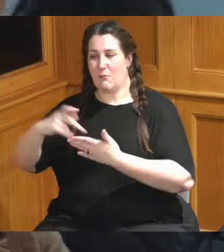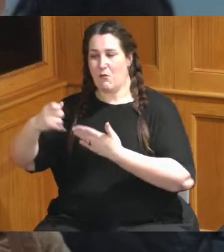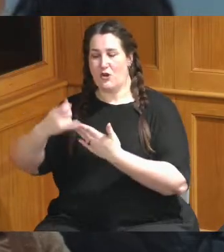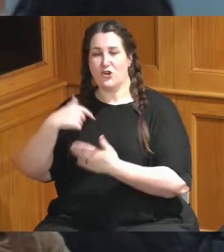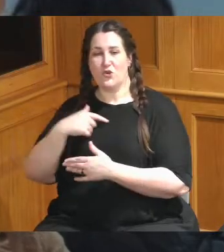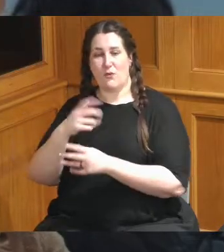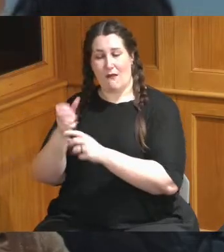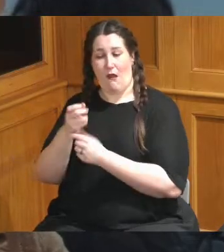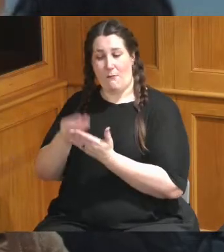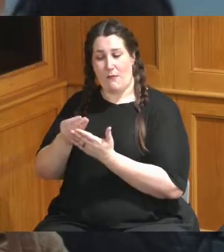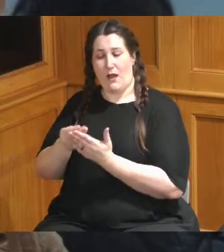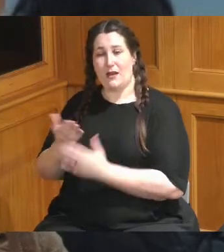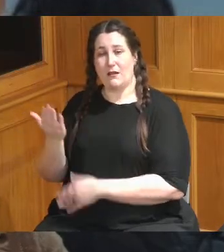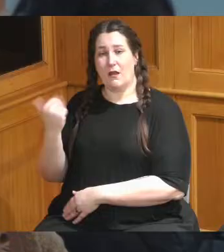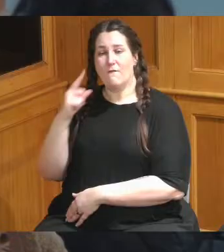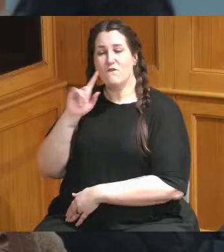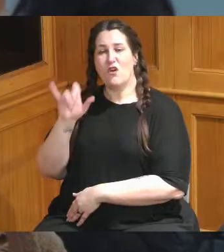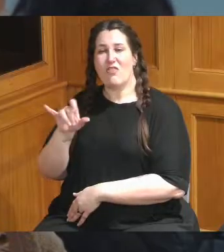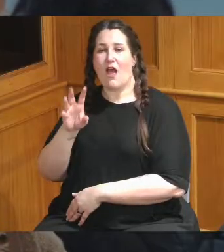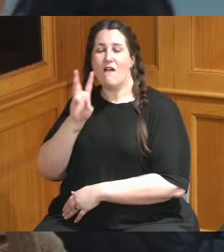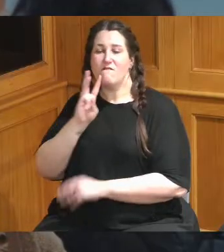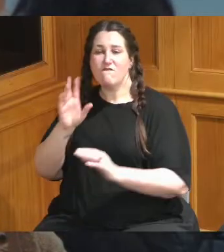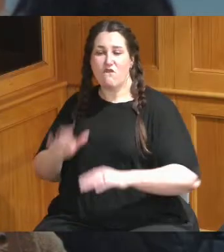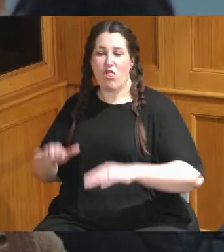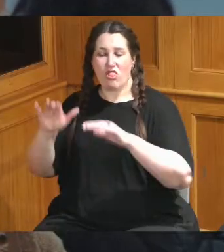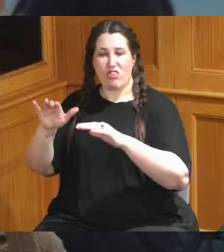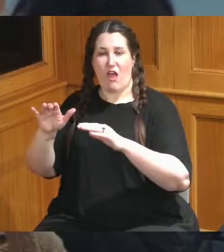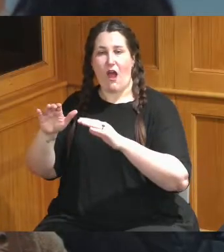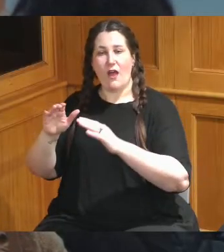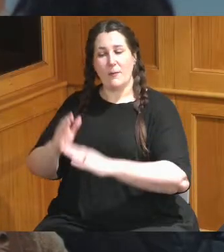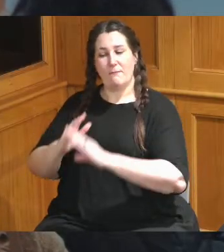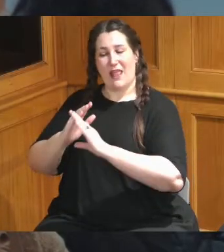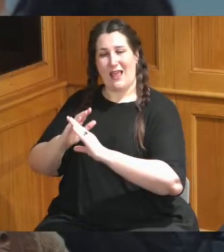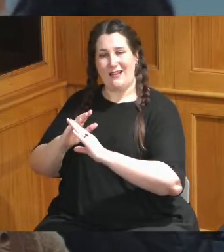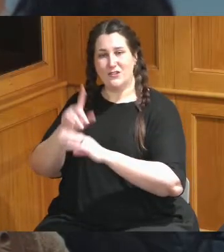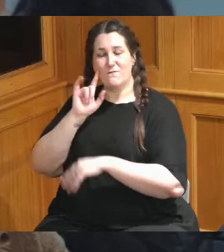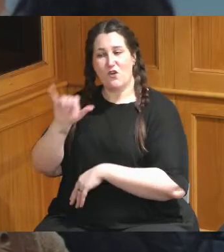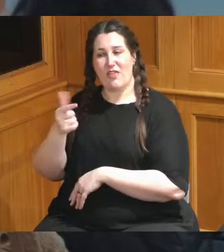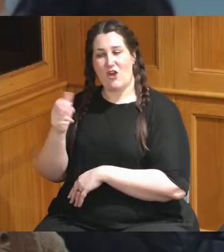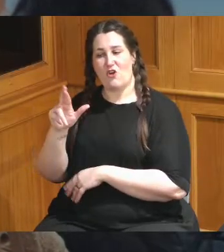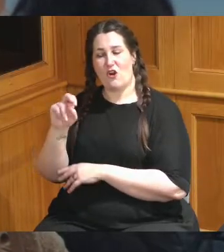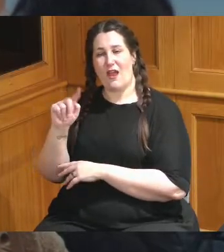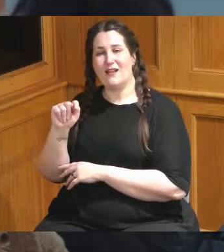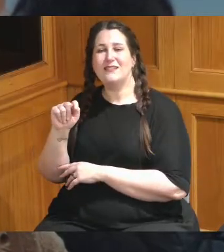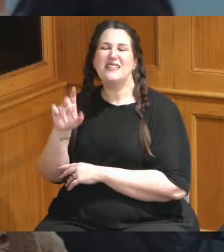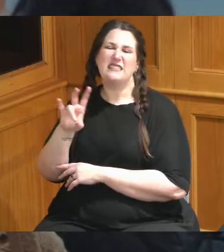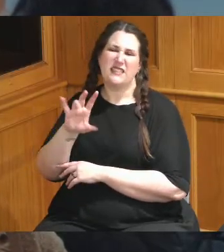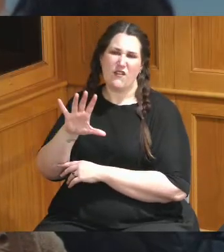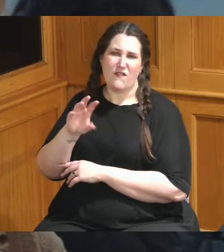funding for from the flood mitigation assistance federal grant which will pay 75% of that. The